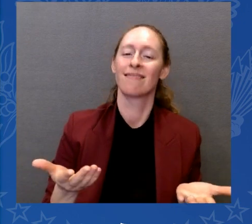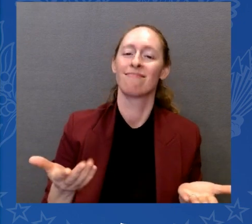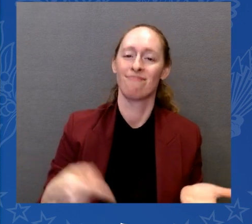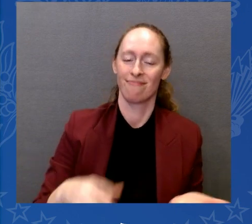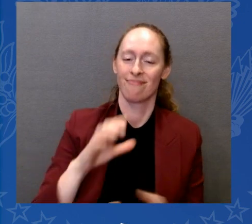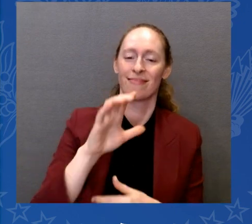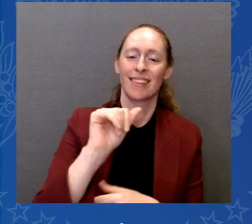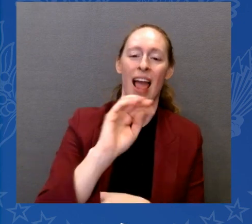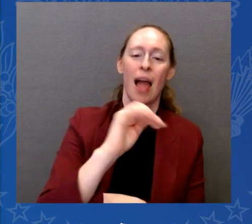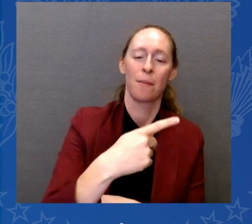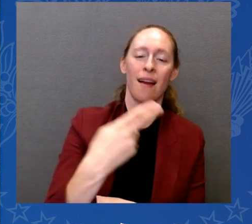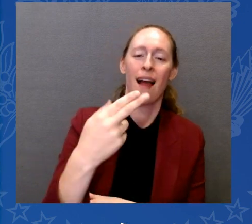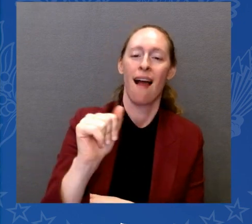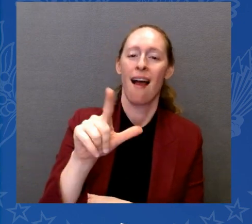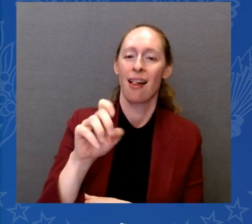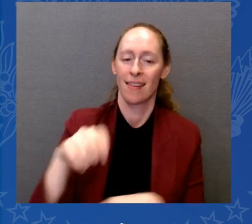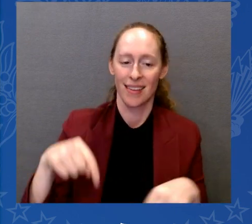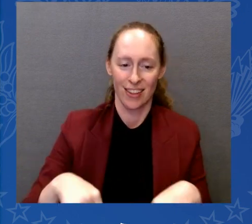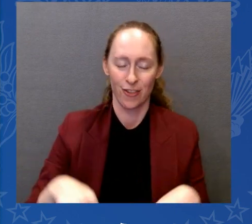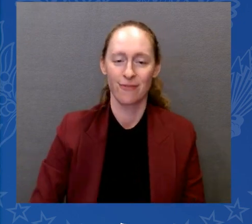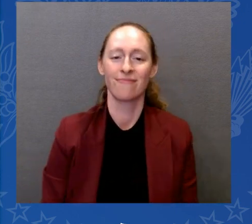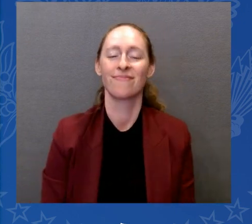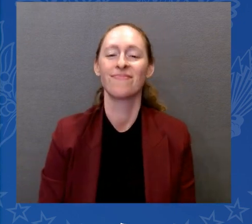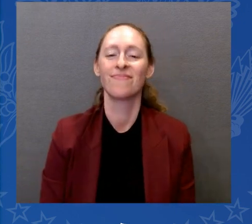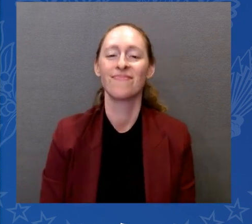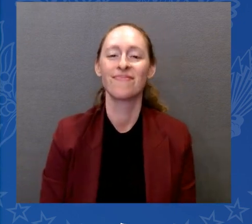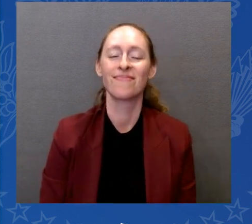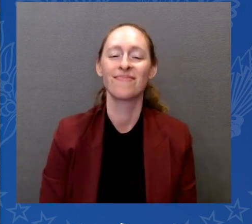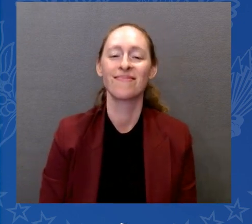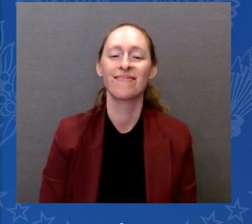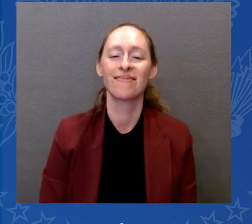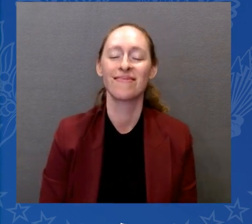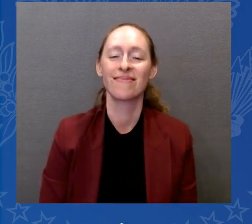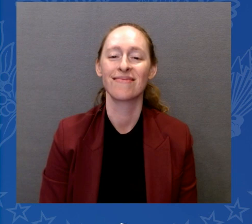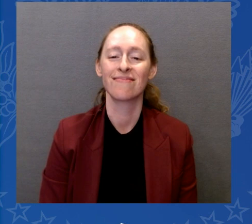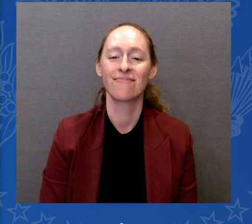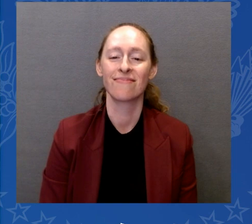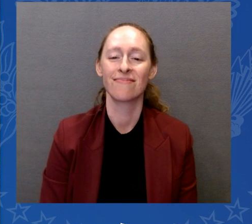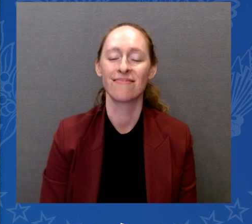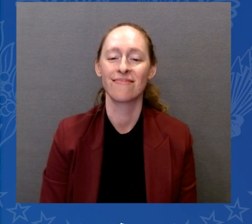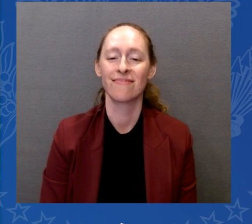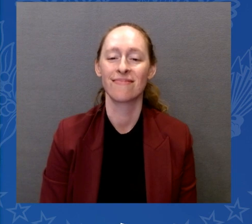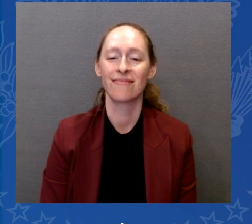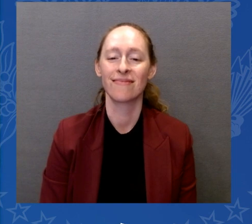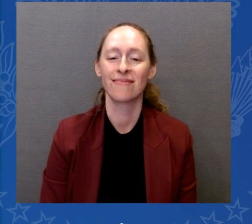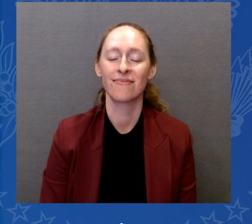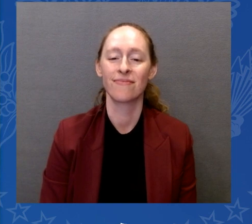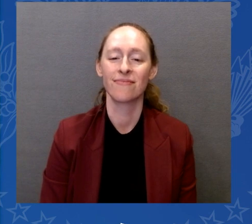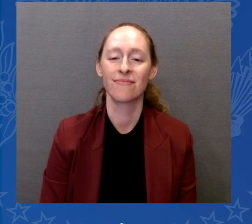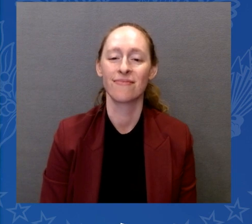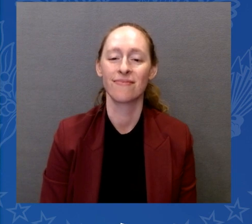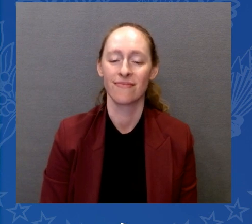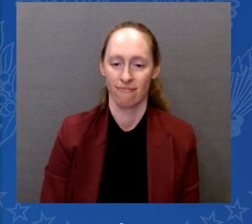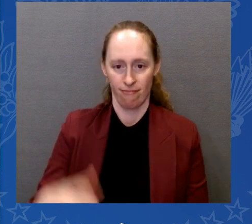This is the first new national monument of my presidency under this authority. When you think about the natural beauty of Colorado